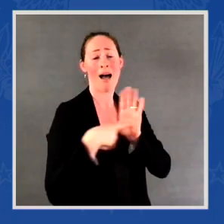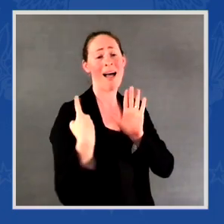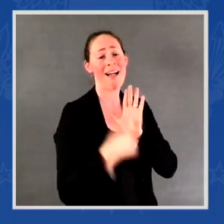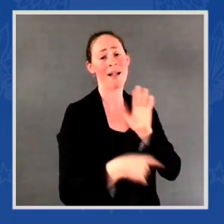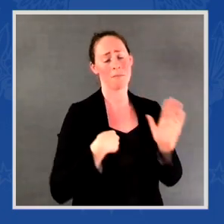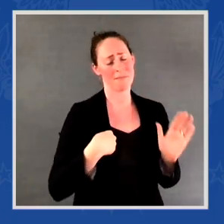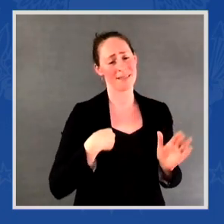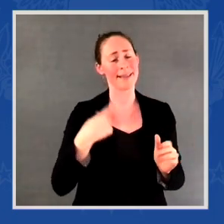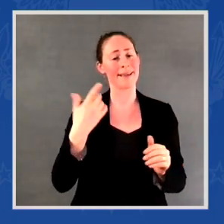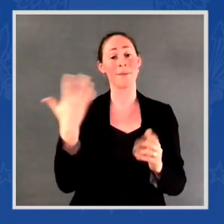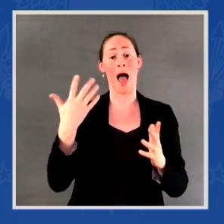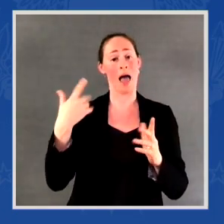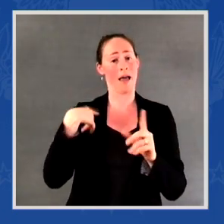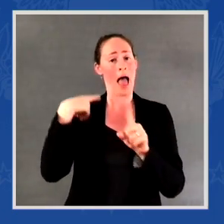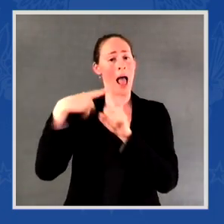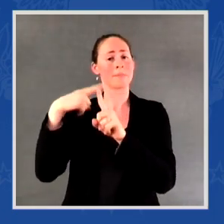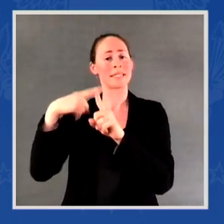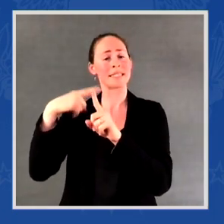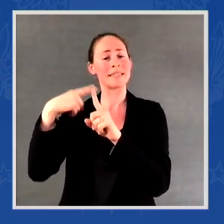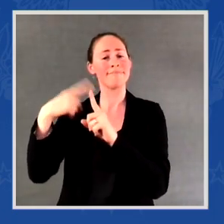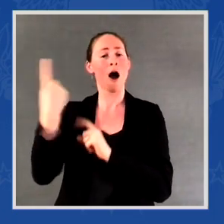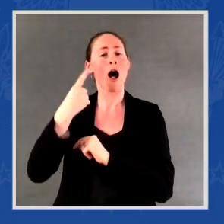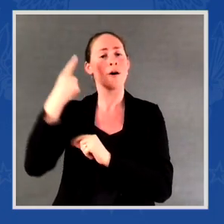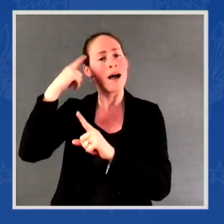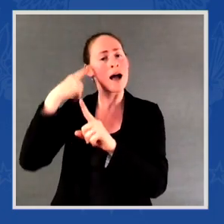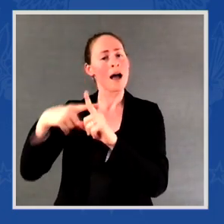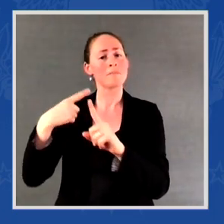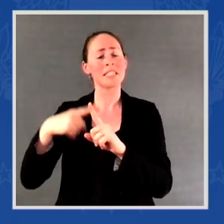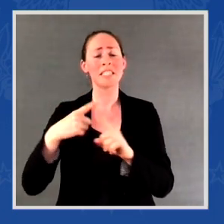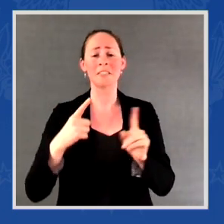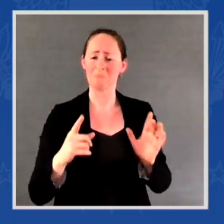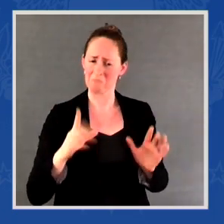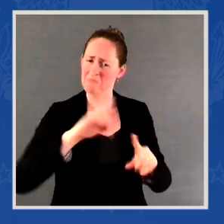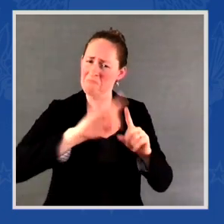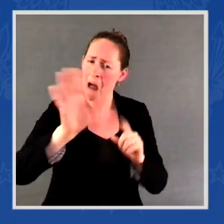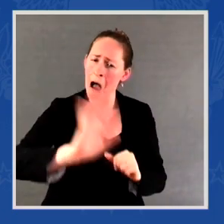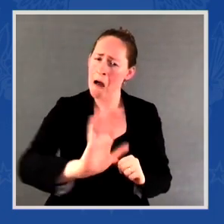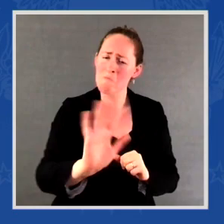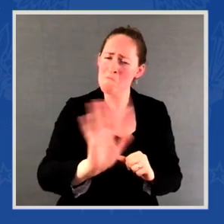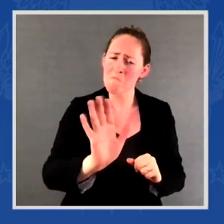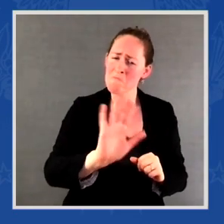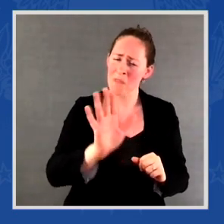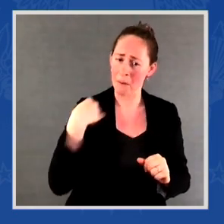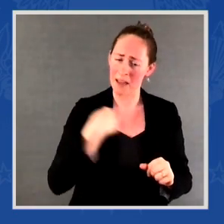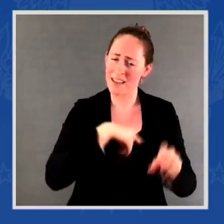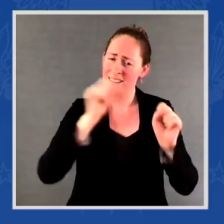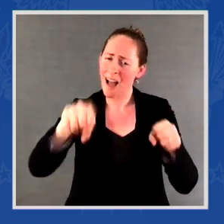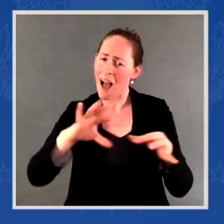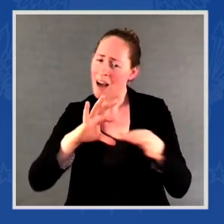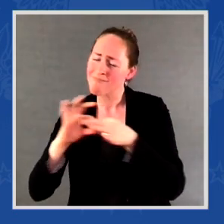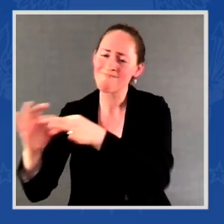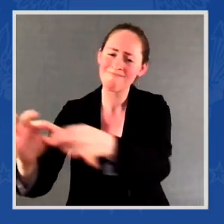because I think we can actually pull people together. I ran -- when I ran for President, I ran for three reasons.